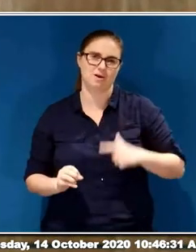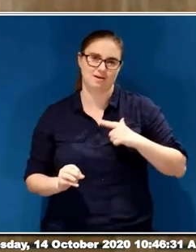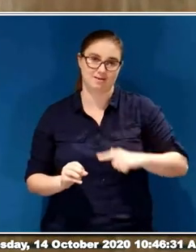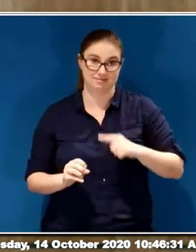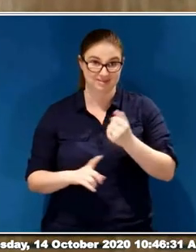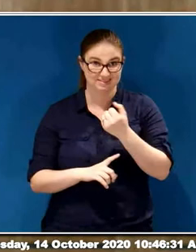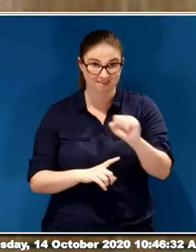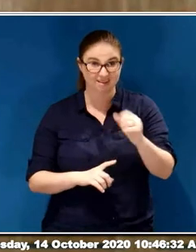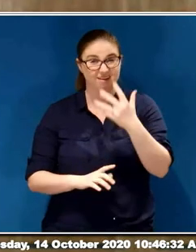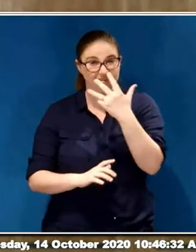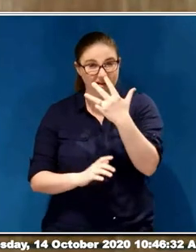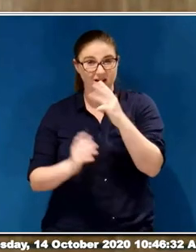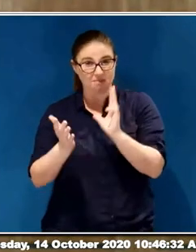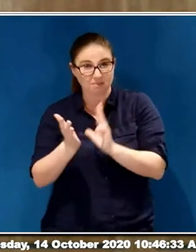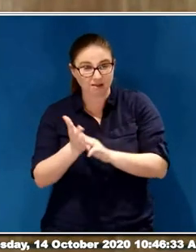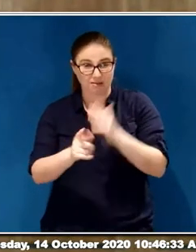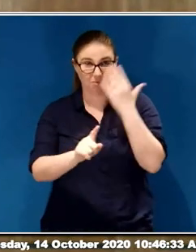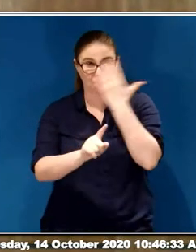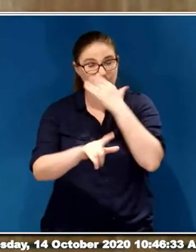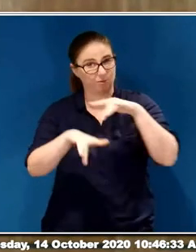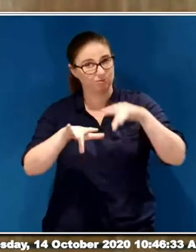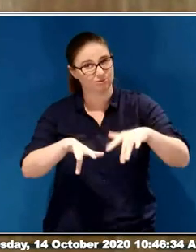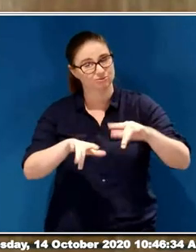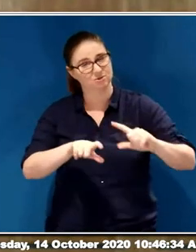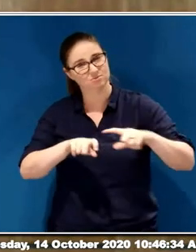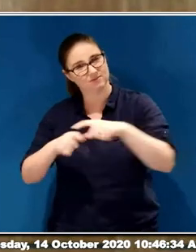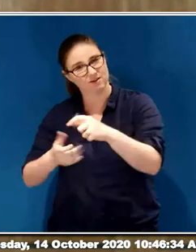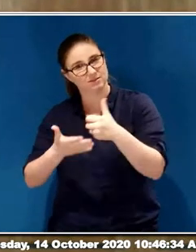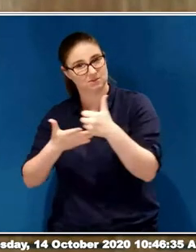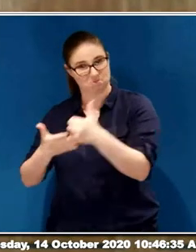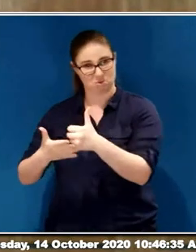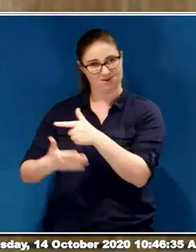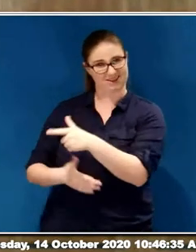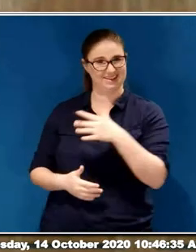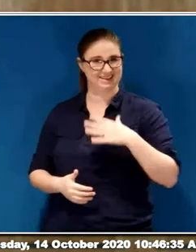If I can come to an incident in October 2018,